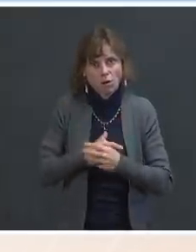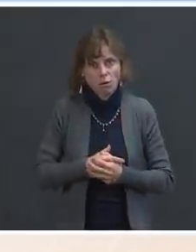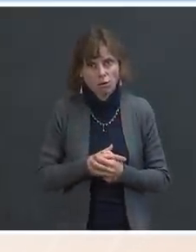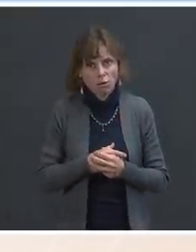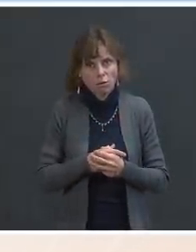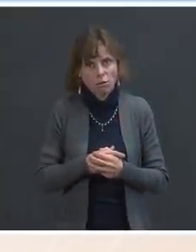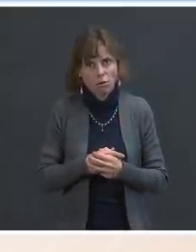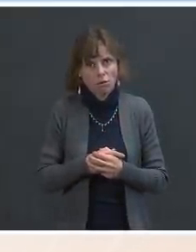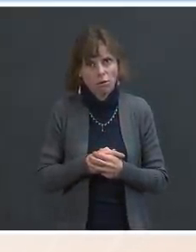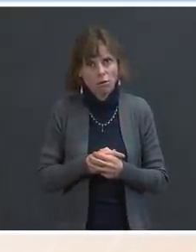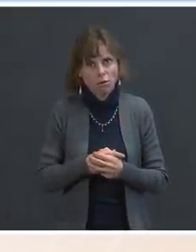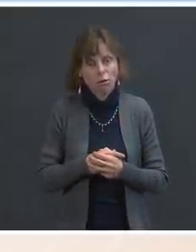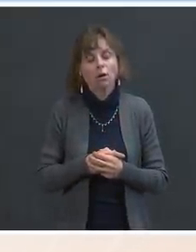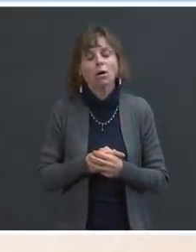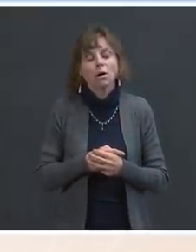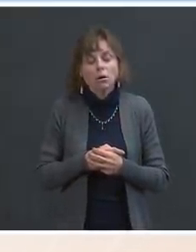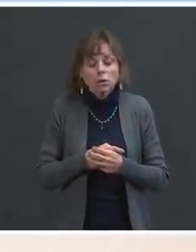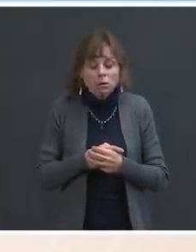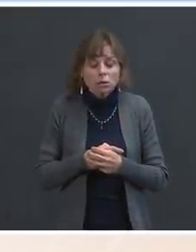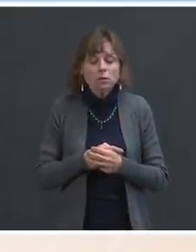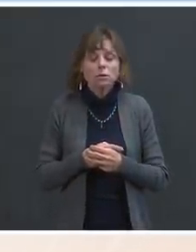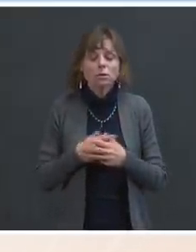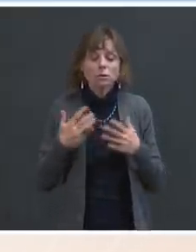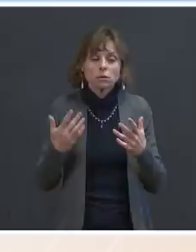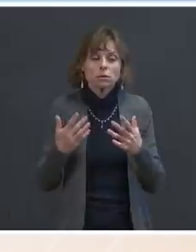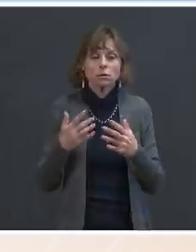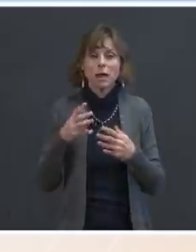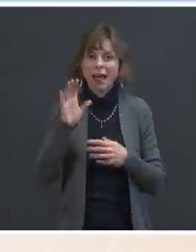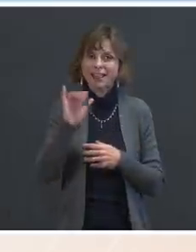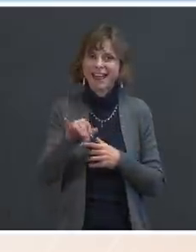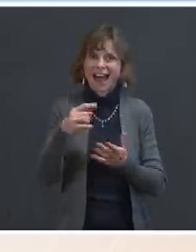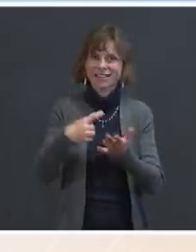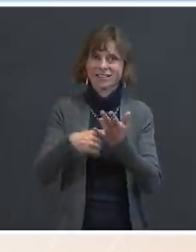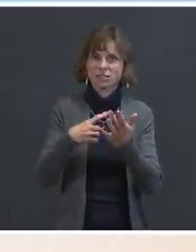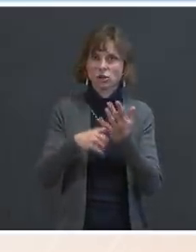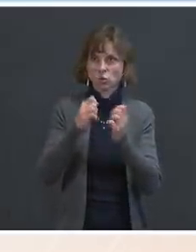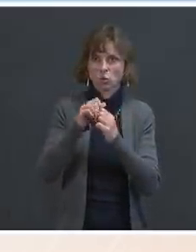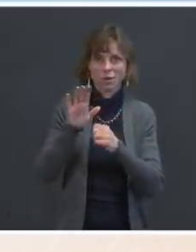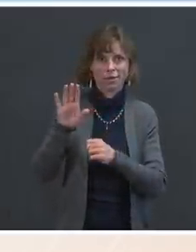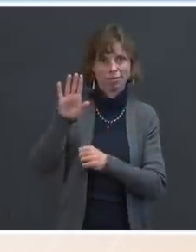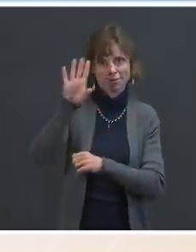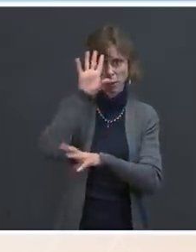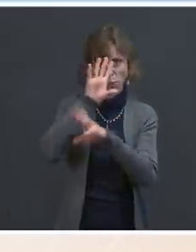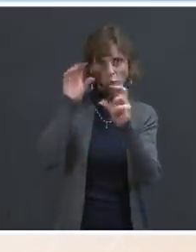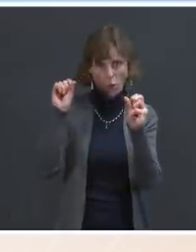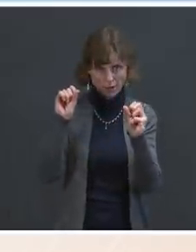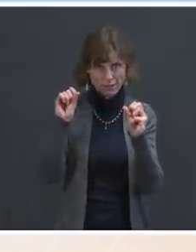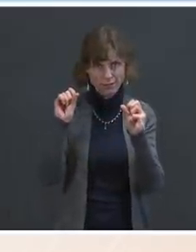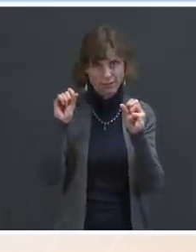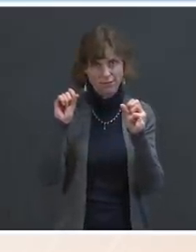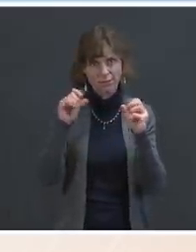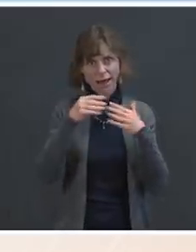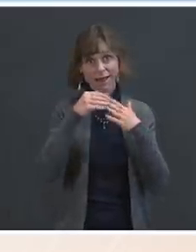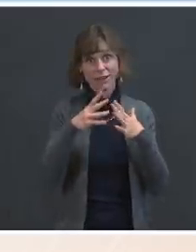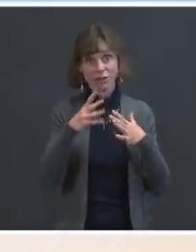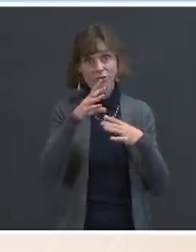But certainly, it's a point of discussion with his counterparts and with the counterparts of other members of our national security team.